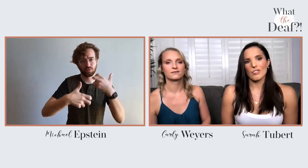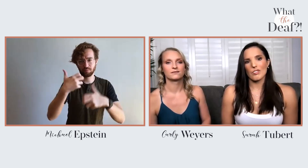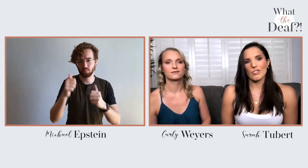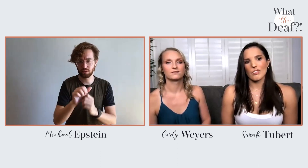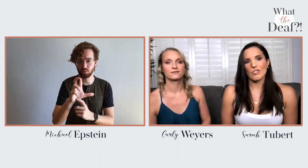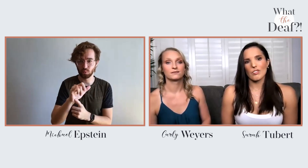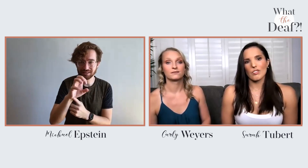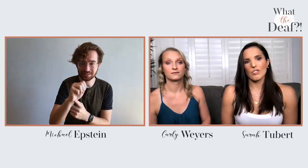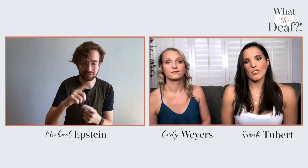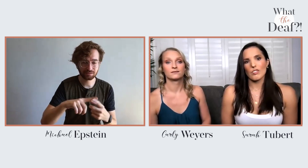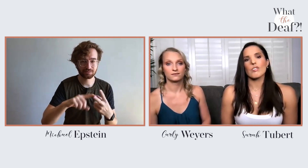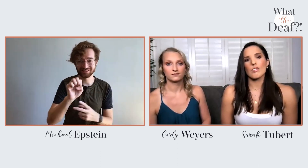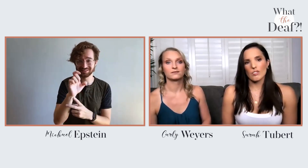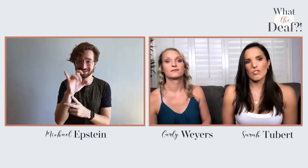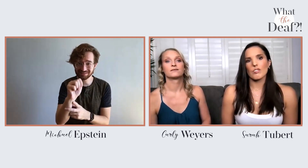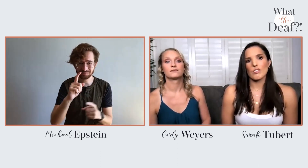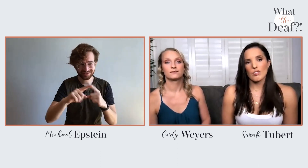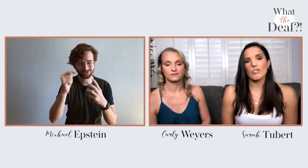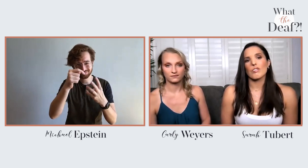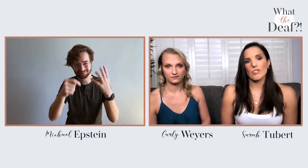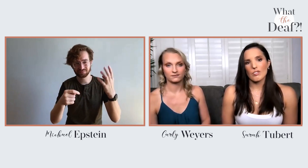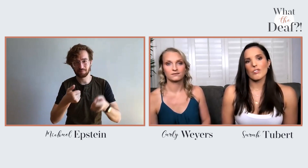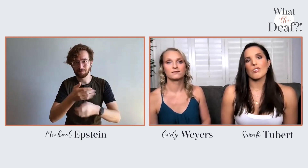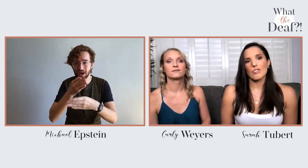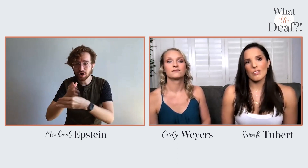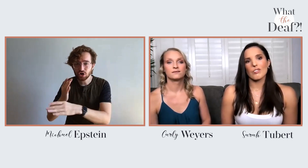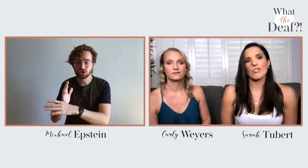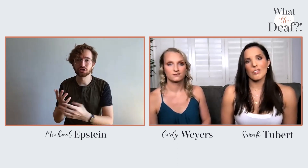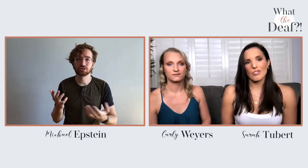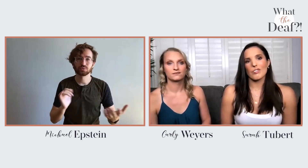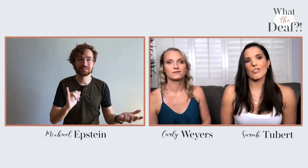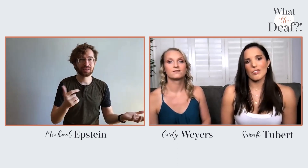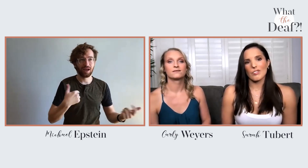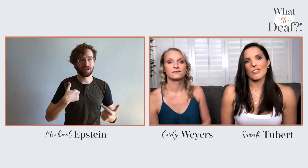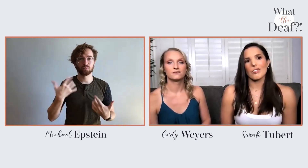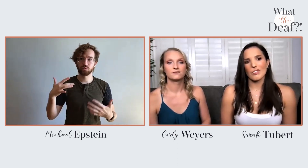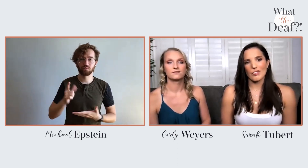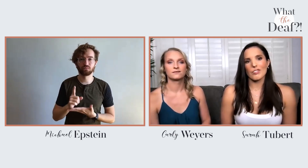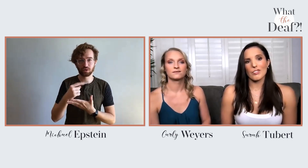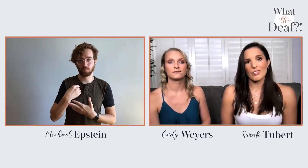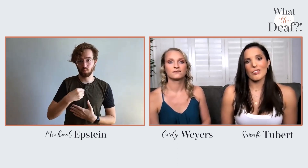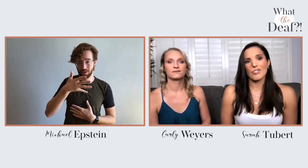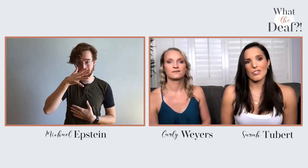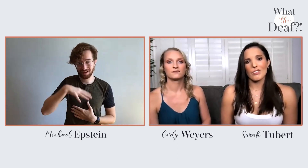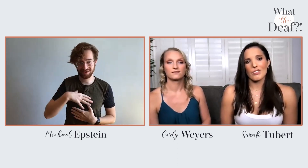when it comes to racism and sexism, barriers that people face. And I recognize my privilege as a white man,